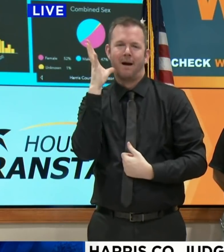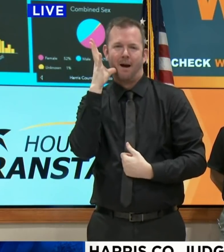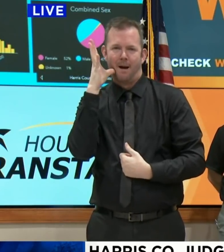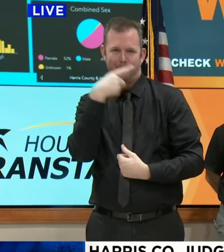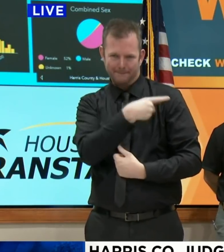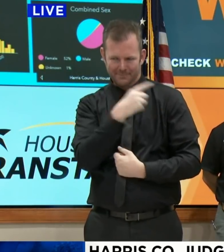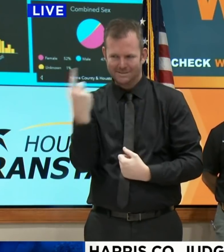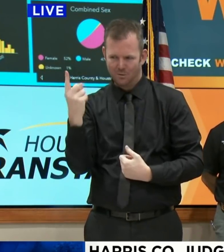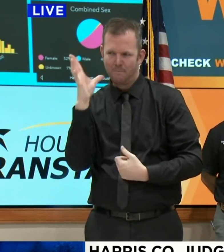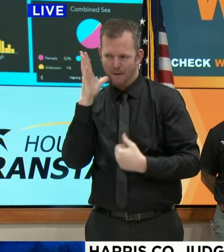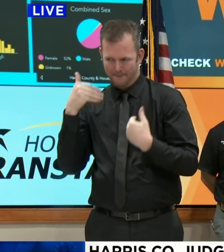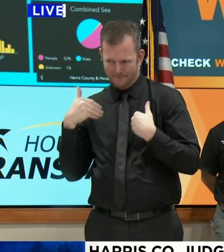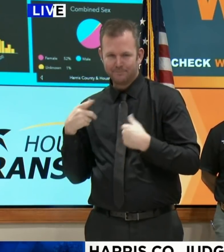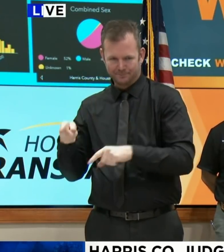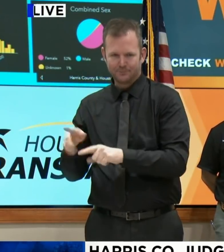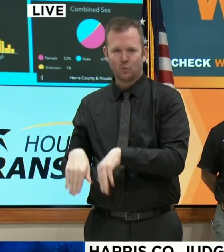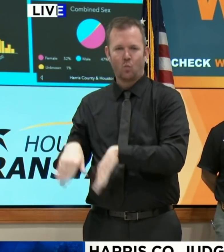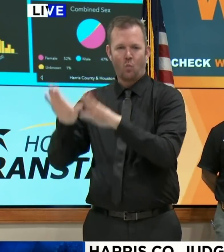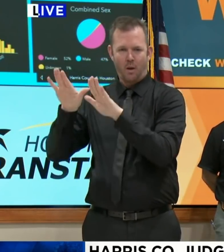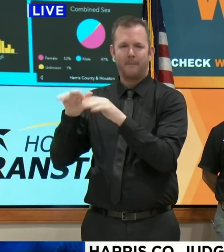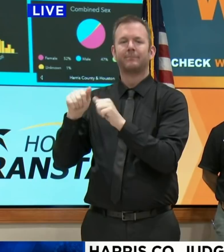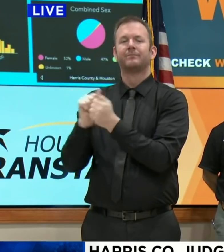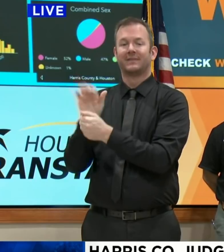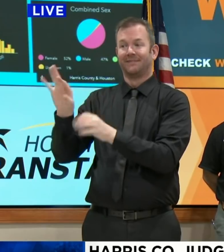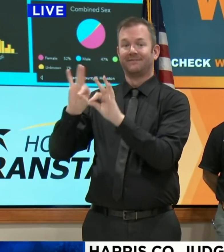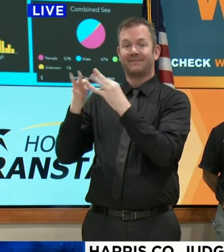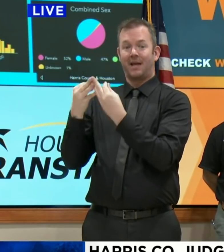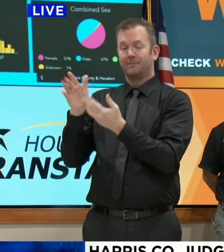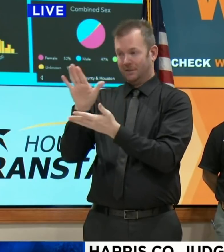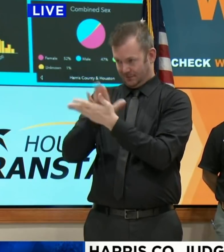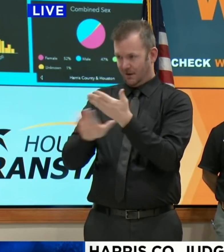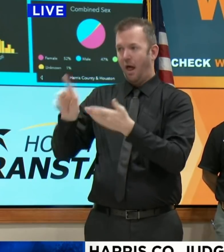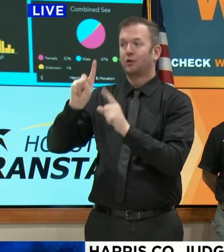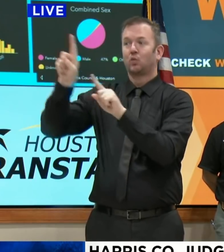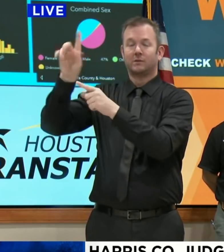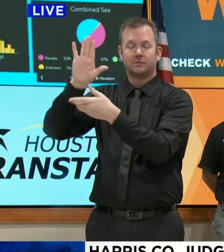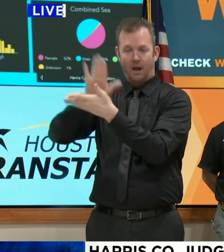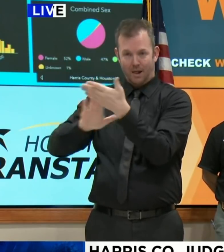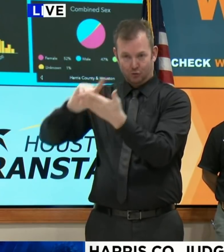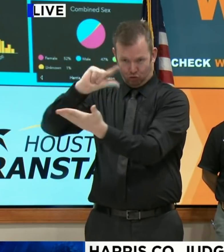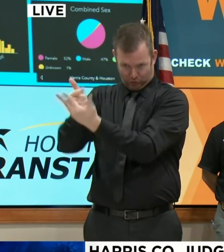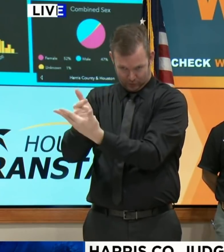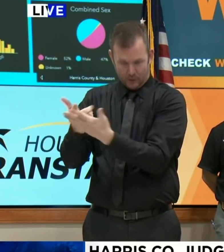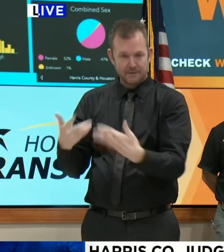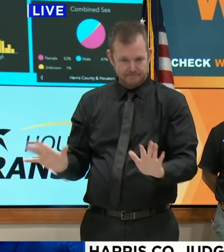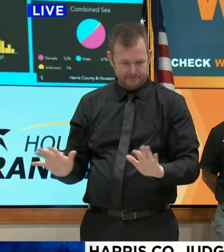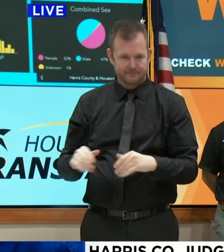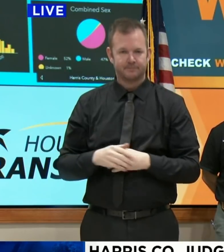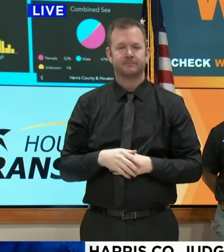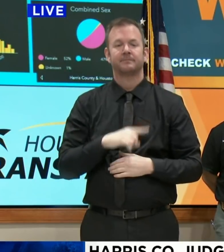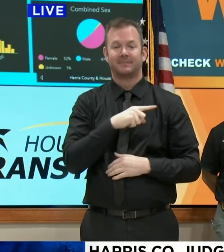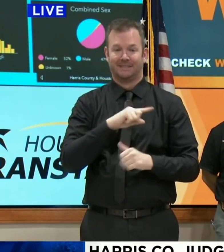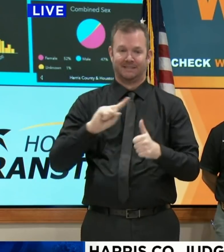safety and economic well-being of families. of families. He was raised by single mother He was raised by single mother the oldest of 5 children and the oldest of 5 children and was the first in his family to